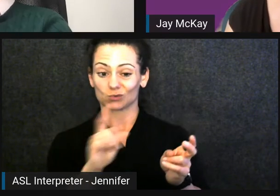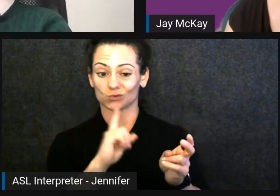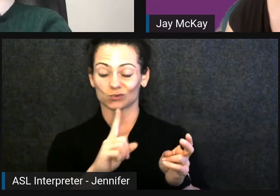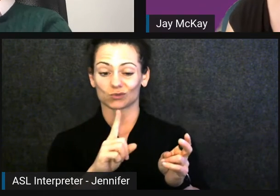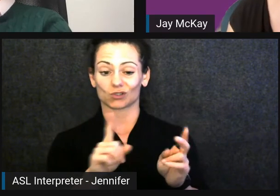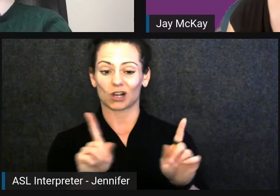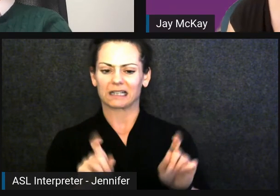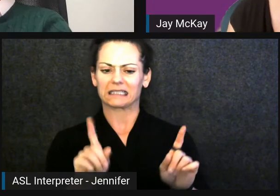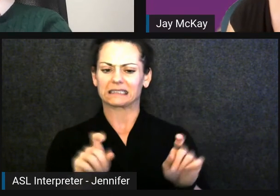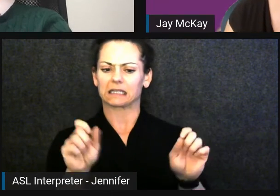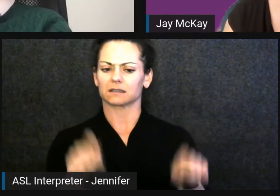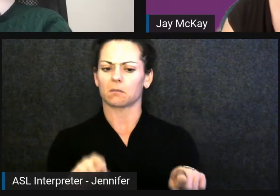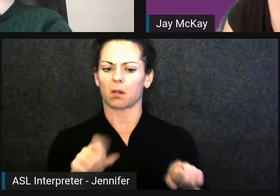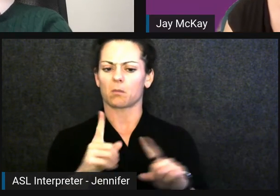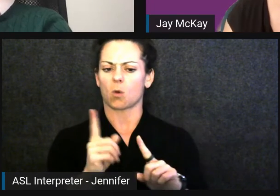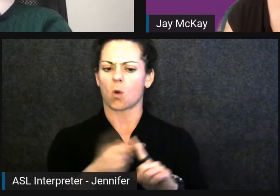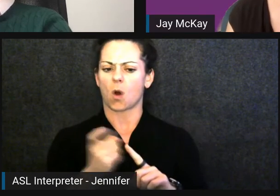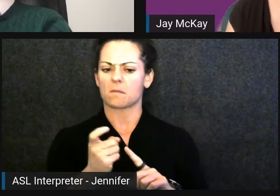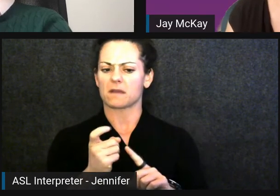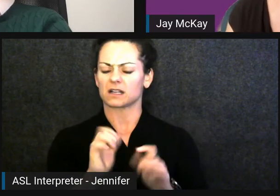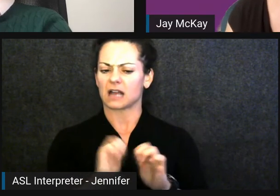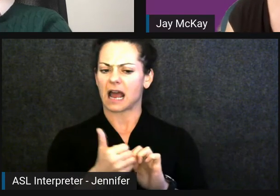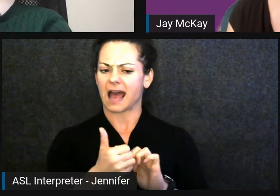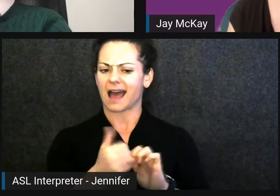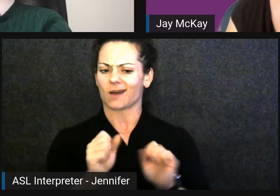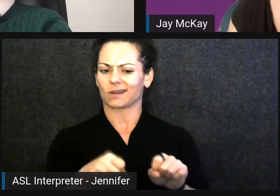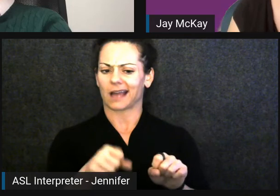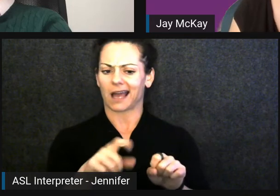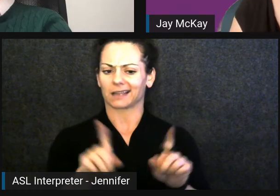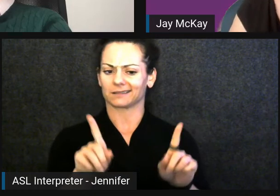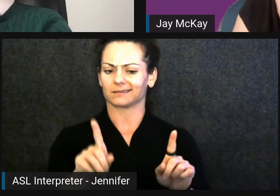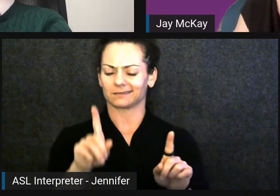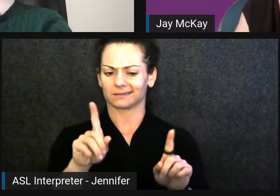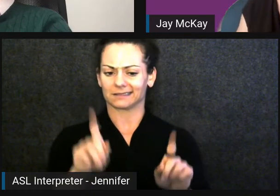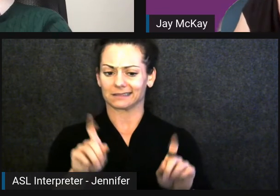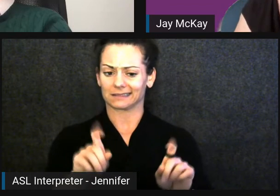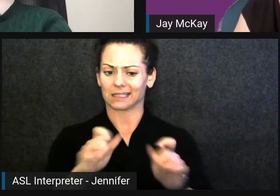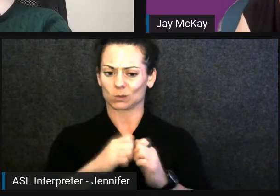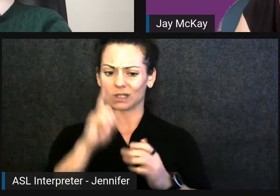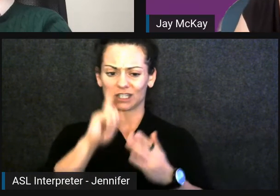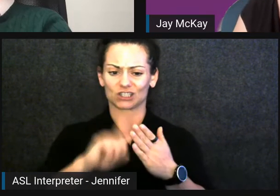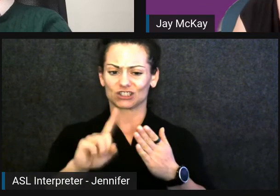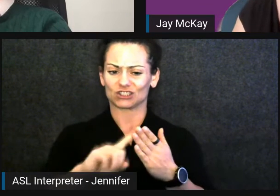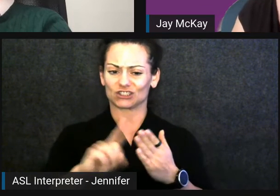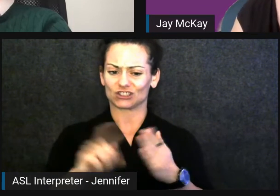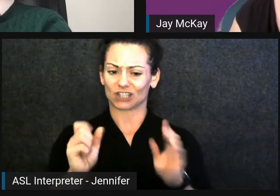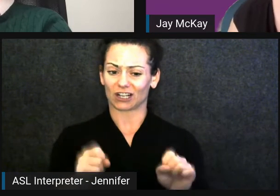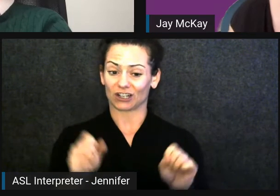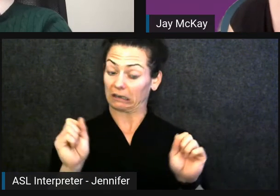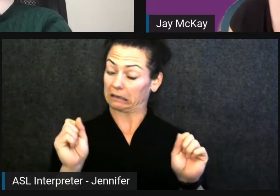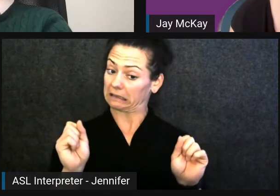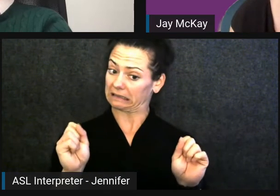how do you claim that a test with the checker can allow you to reach that WCAG compliance?"